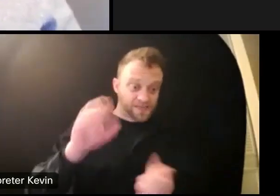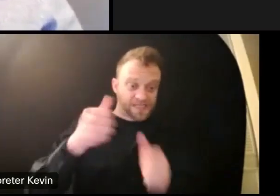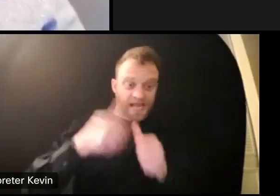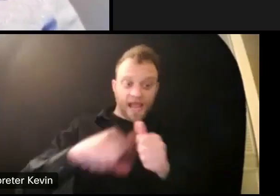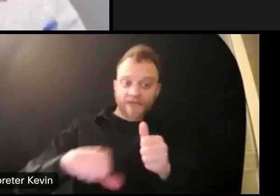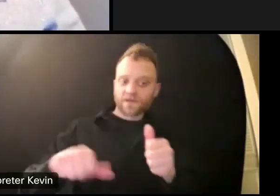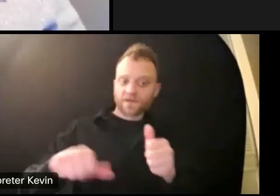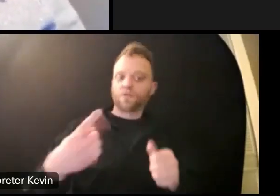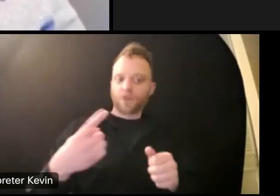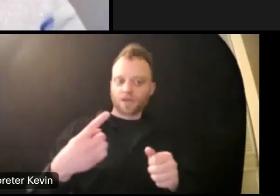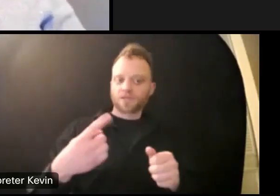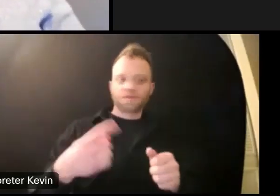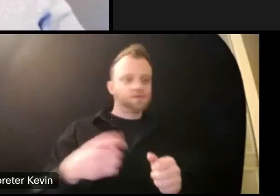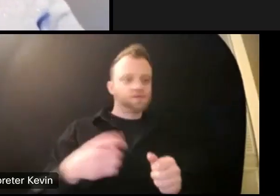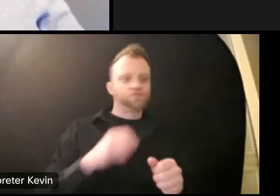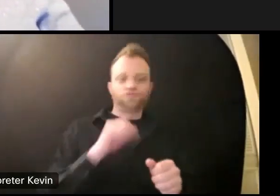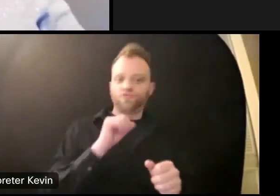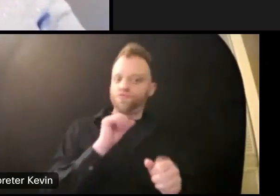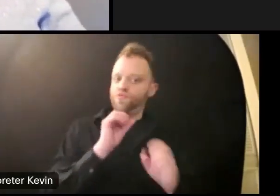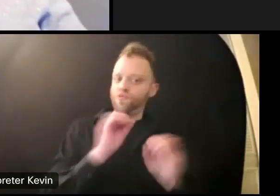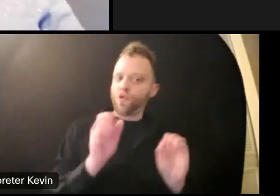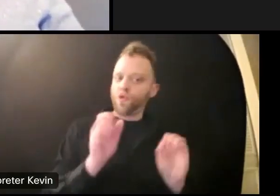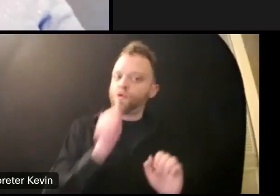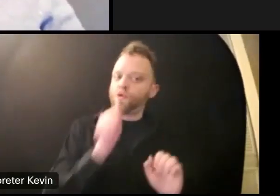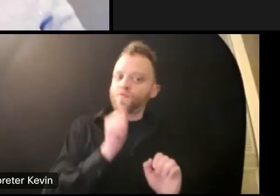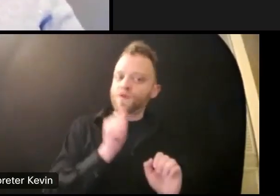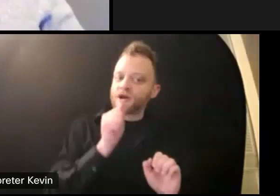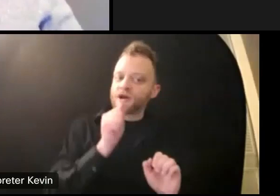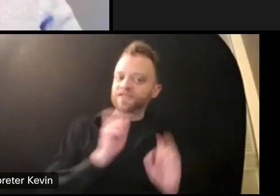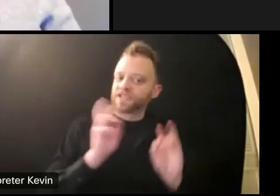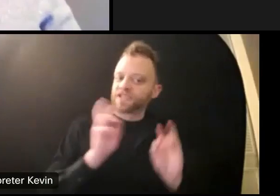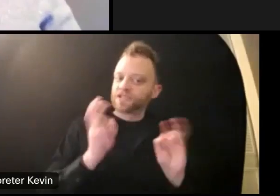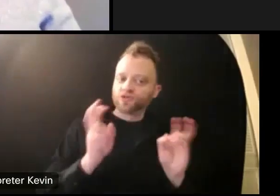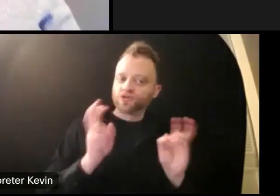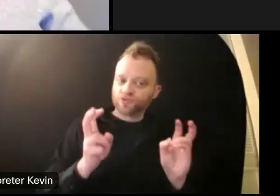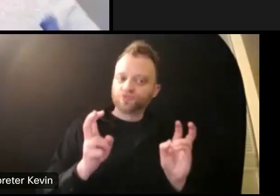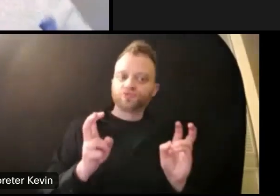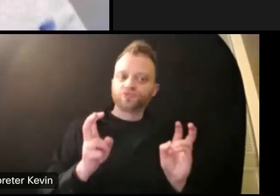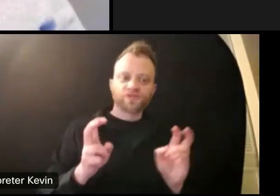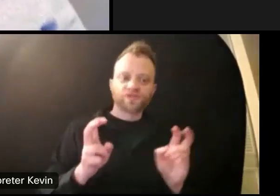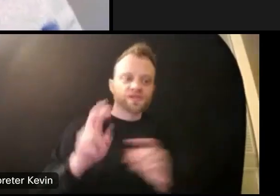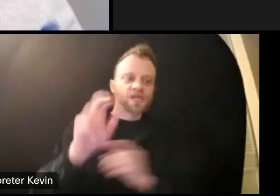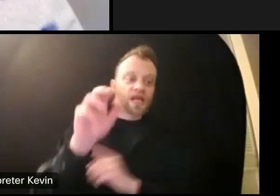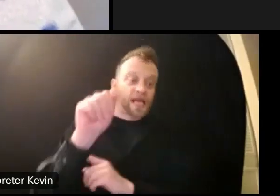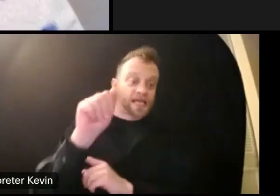should be no reason for Freedom of Information Act upon ANCs because everything you have is open.